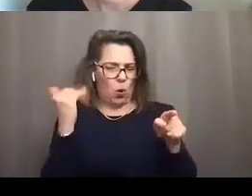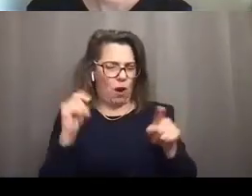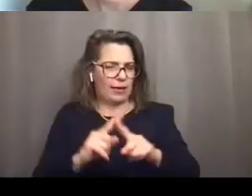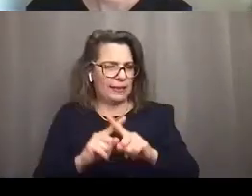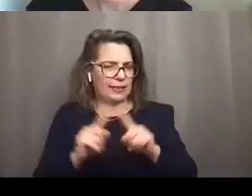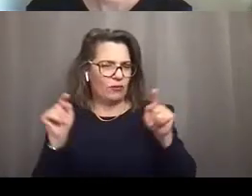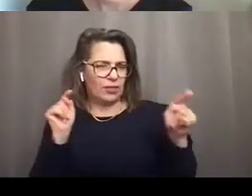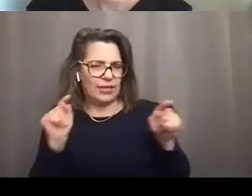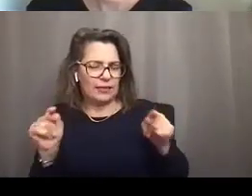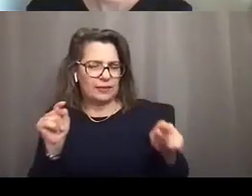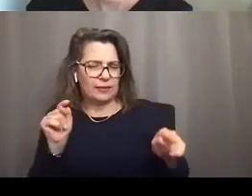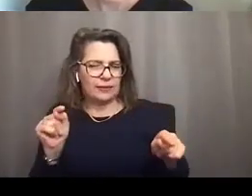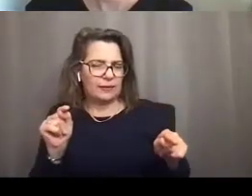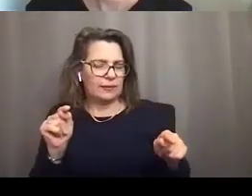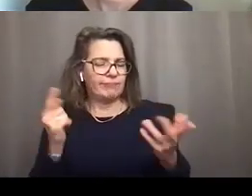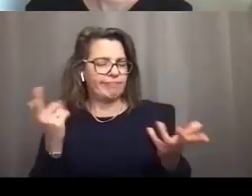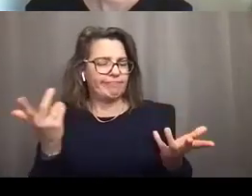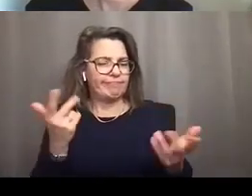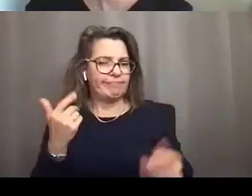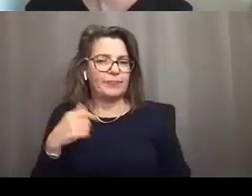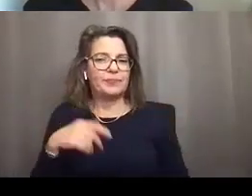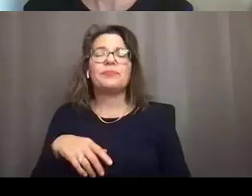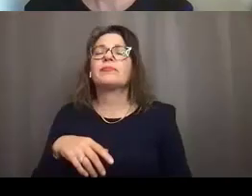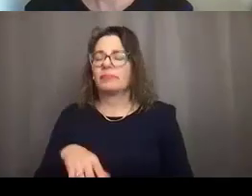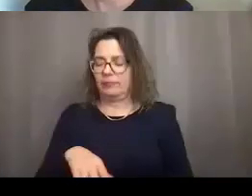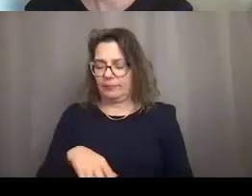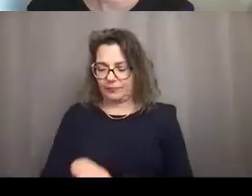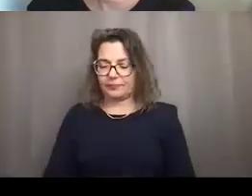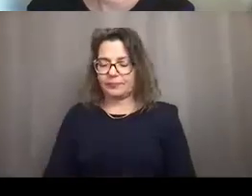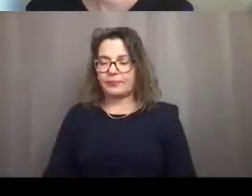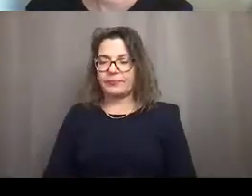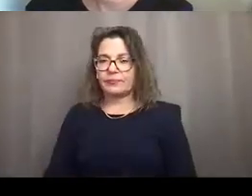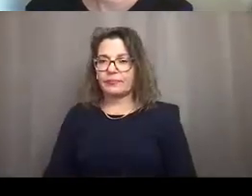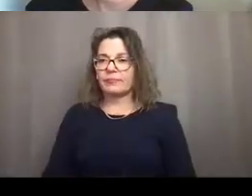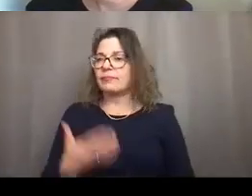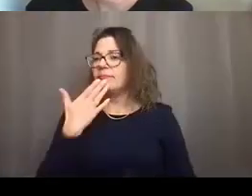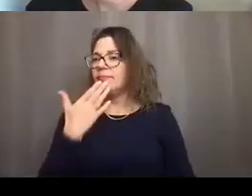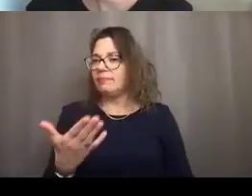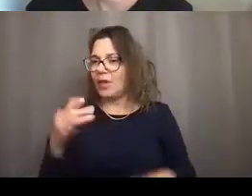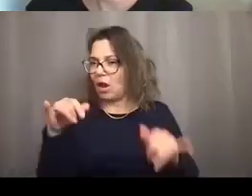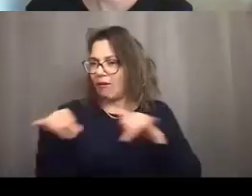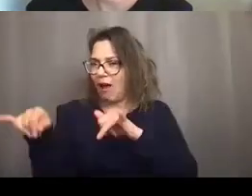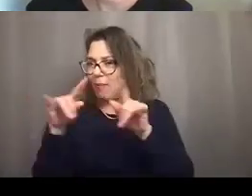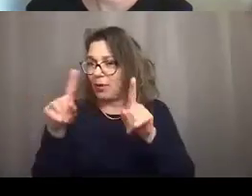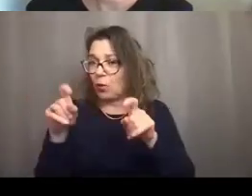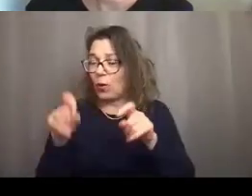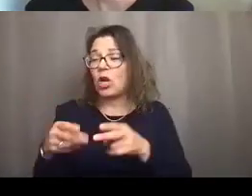in what they're finding? Cindy Danielson: Yeah, great. So very good and common question, the quick search,